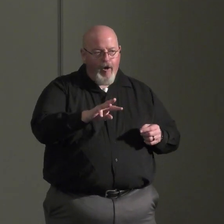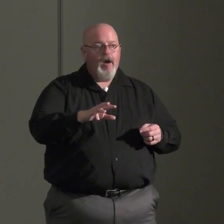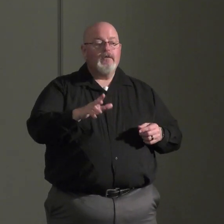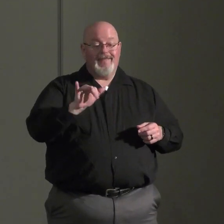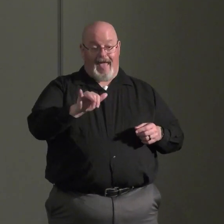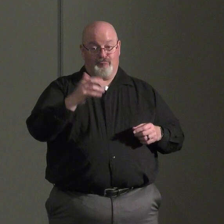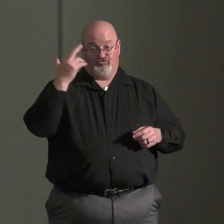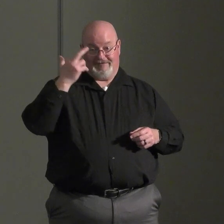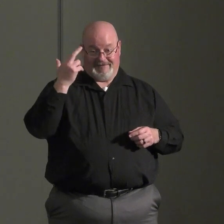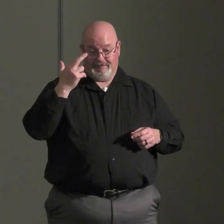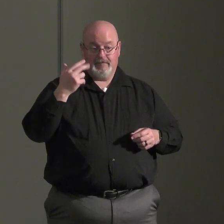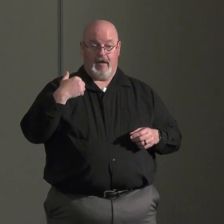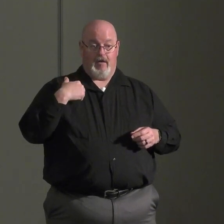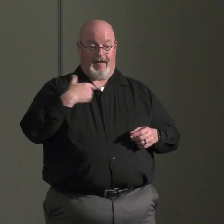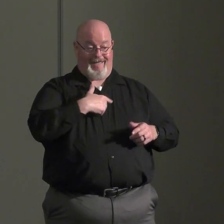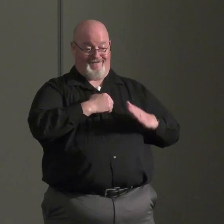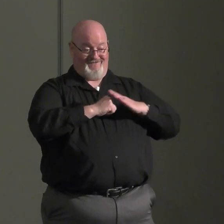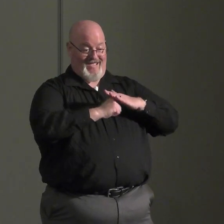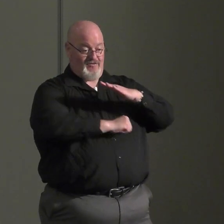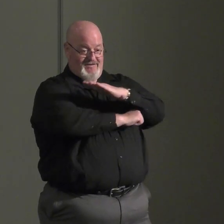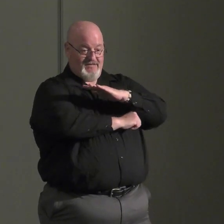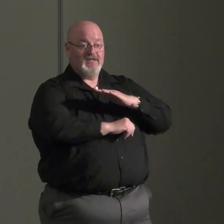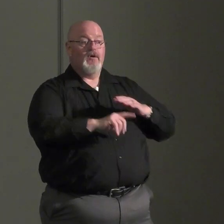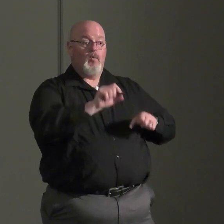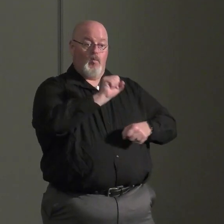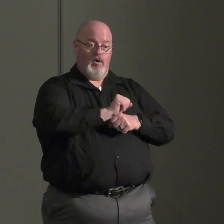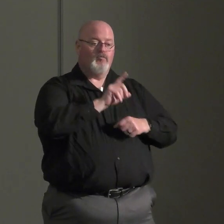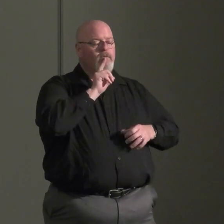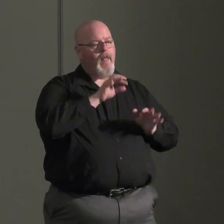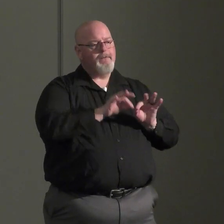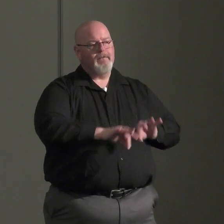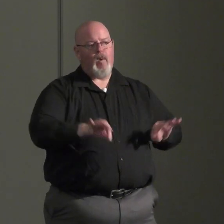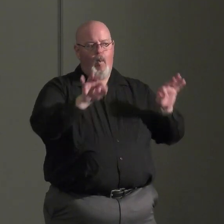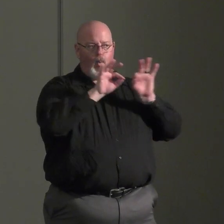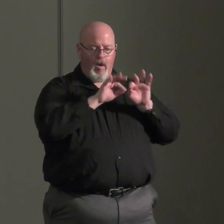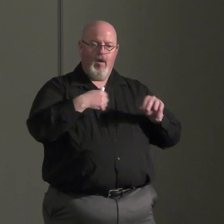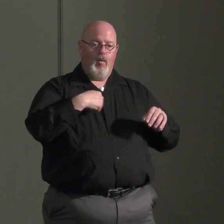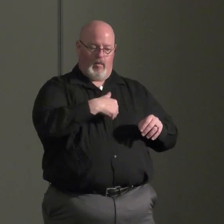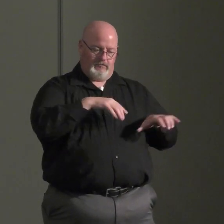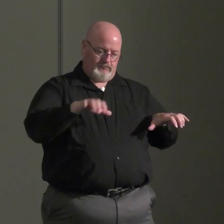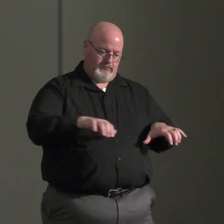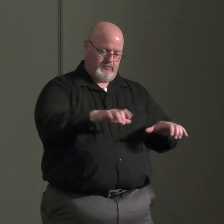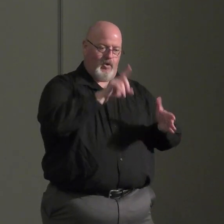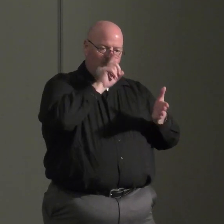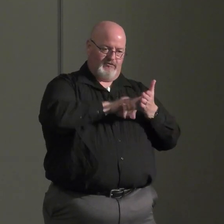that is why with our foundation's work it is important we do the research at the same time